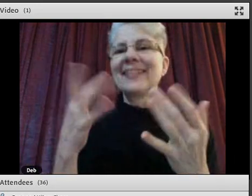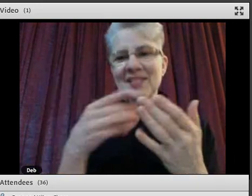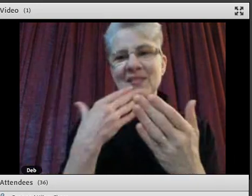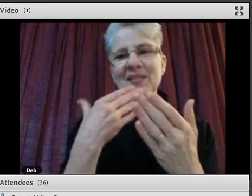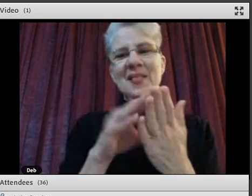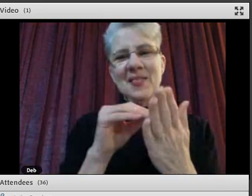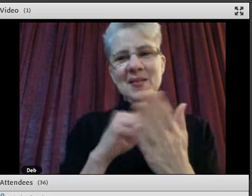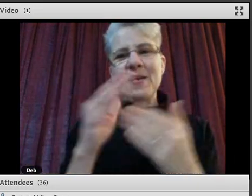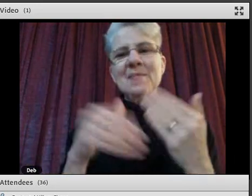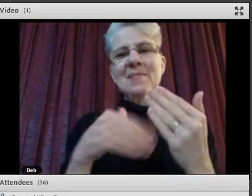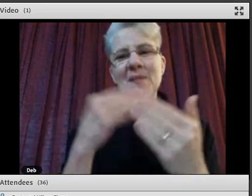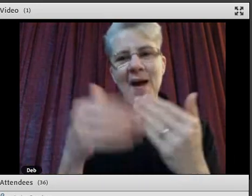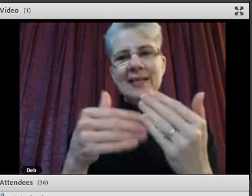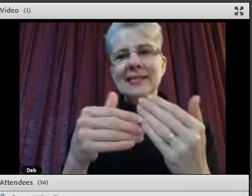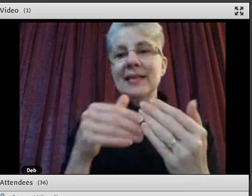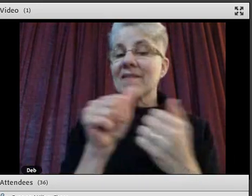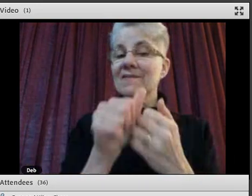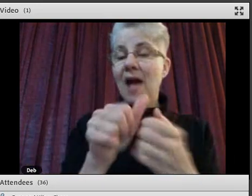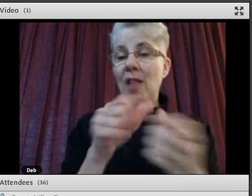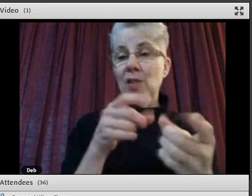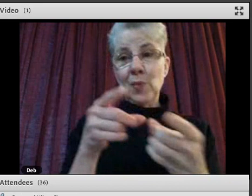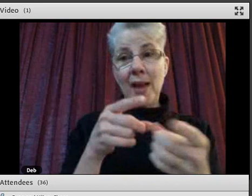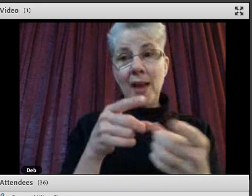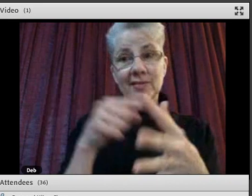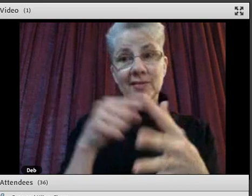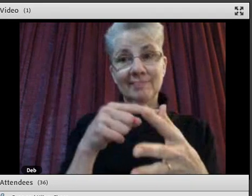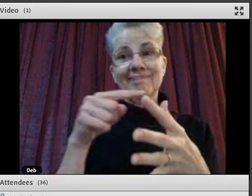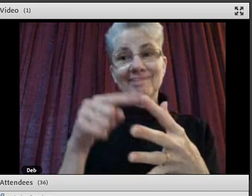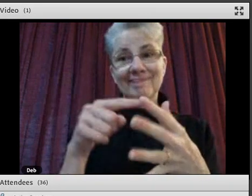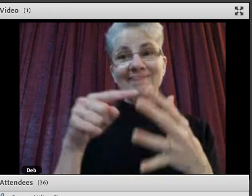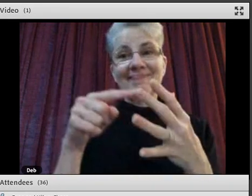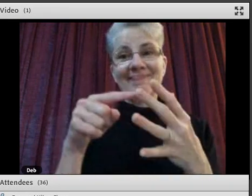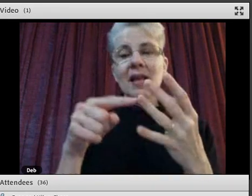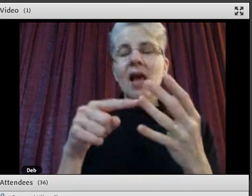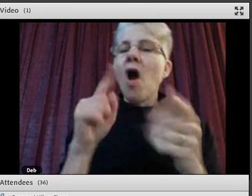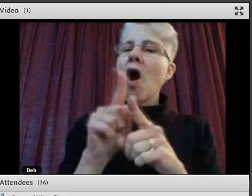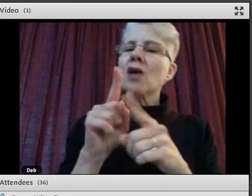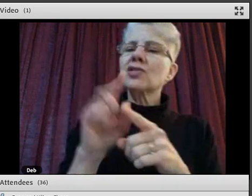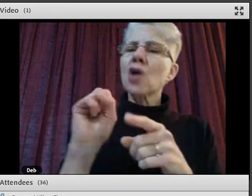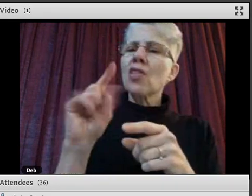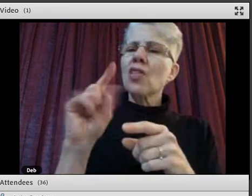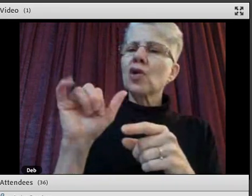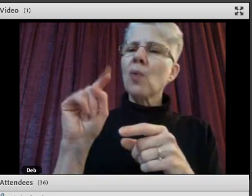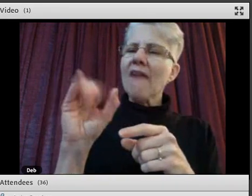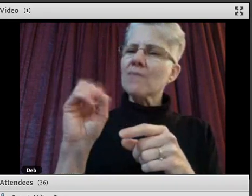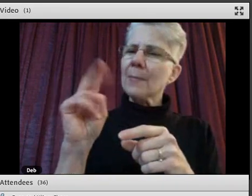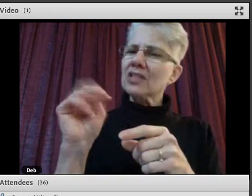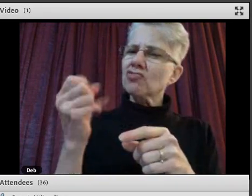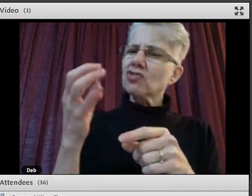That's a really good learning process for them -- the whole following-directions bit. Also, the craftsmanship piece --